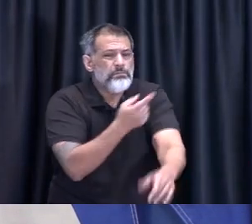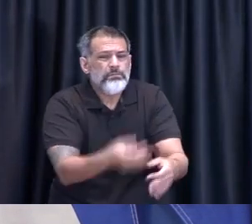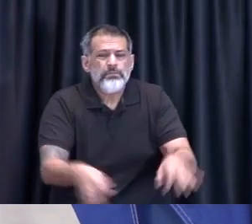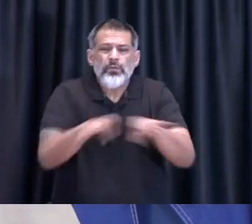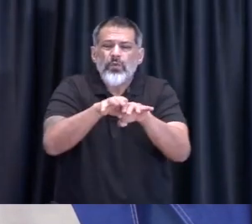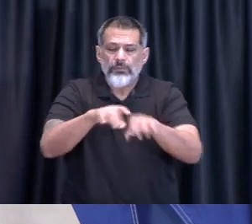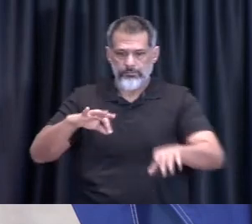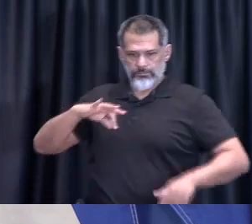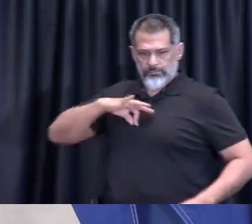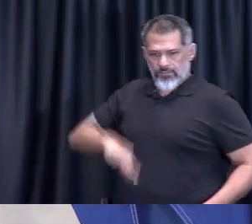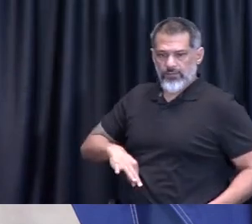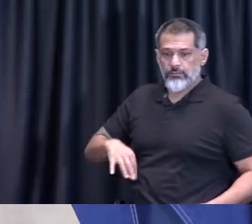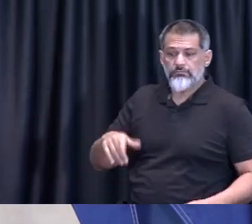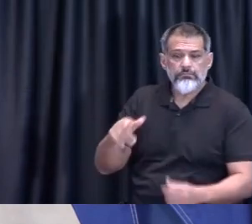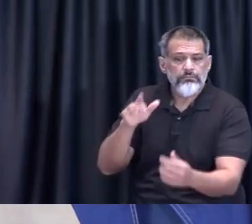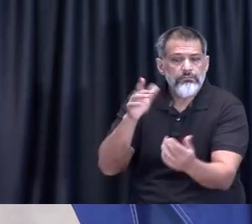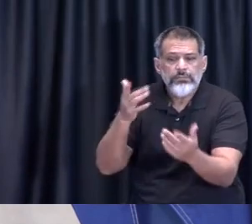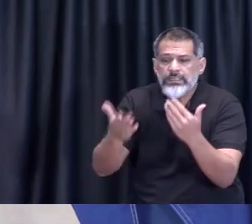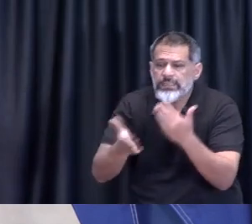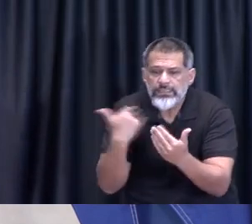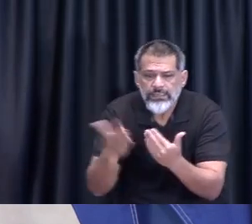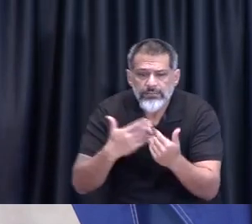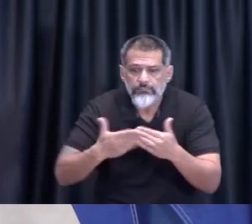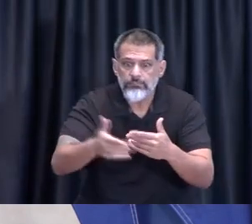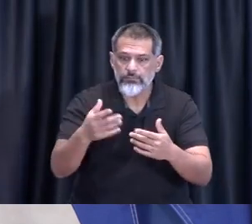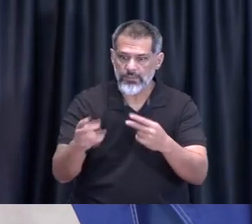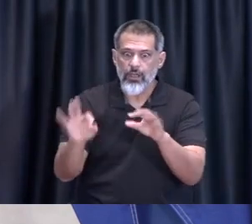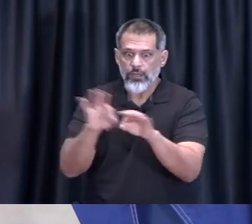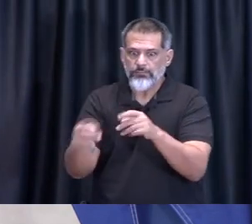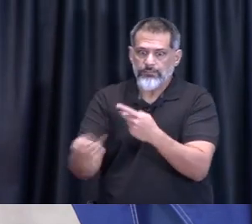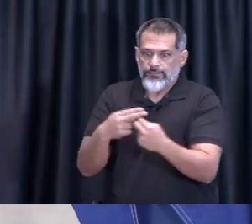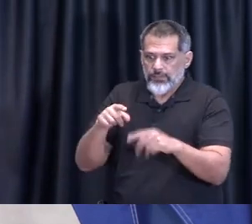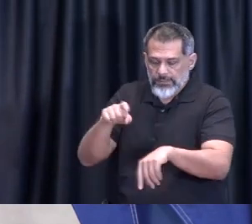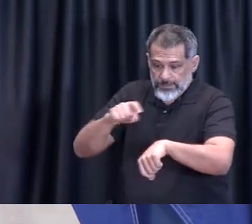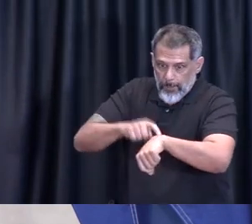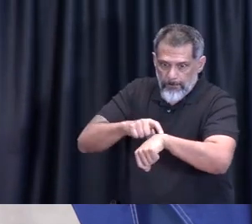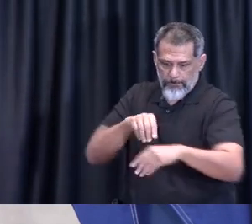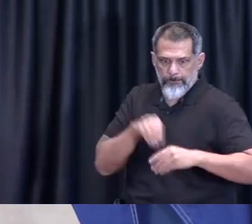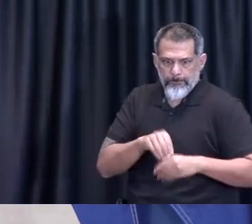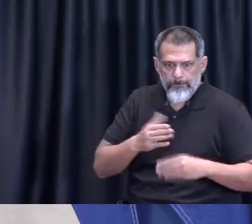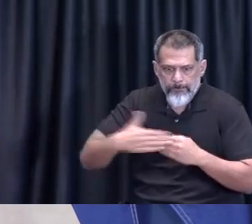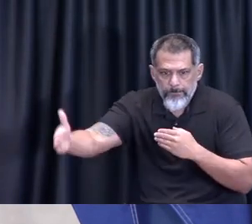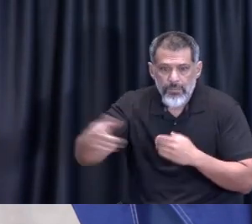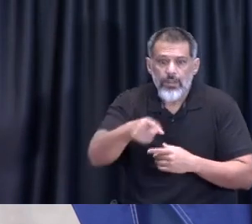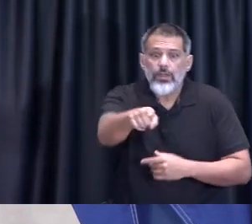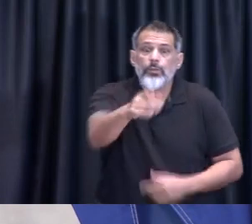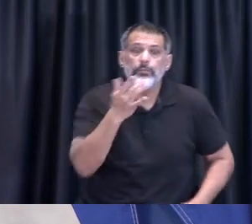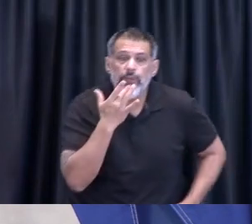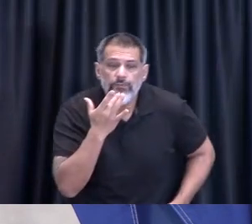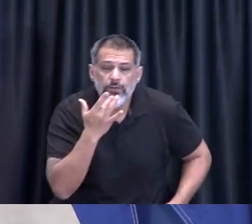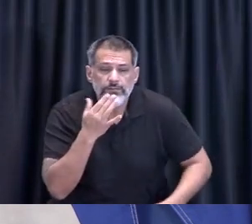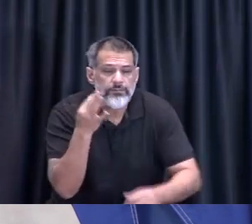convenience for residents, cost savings for the City. People want simple and modern digital options.